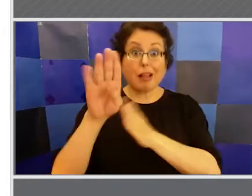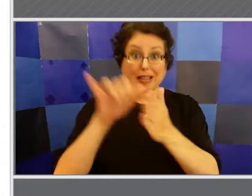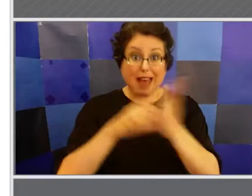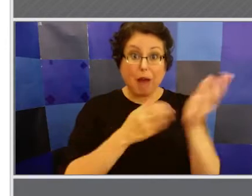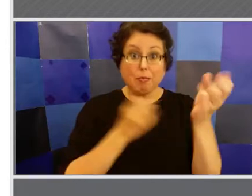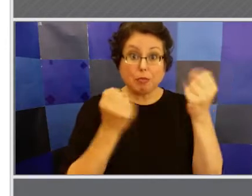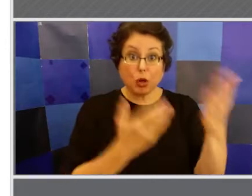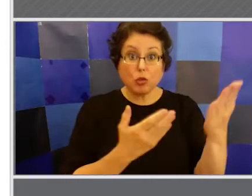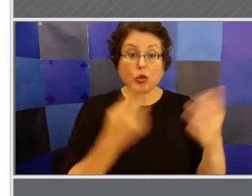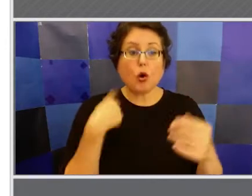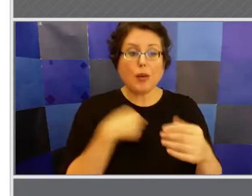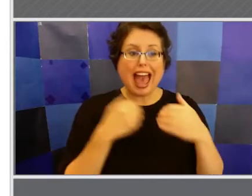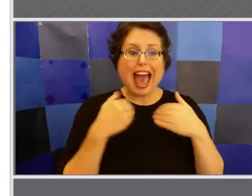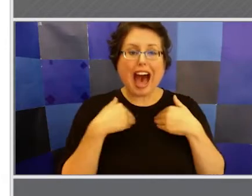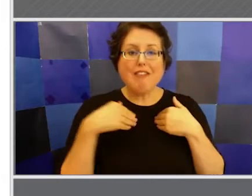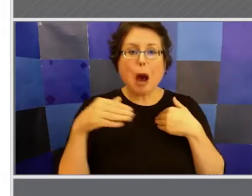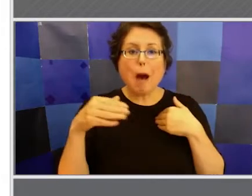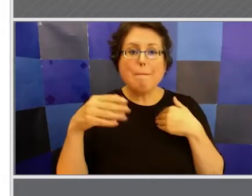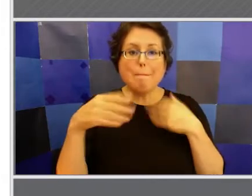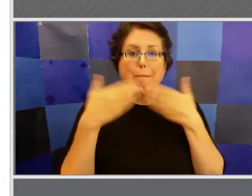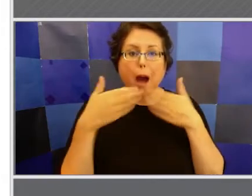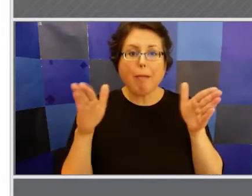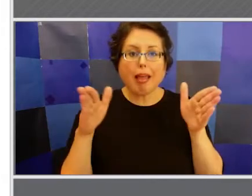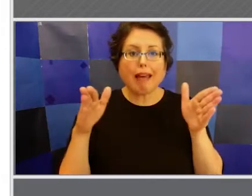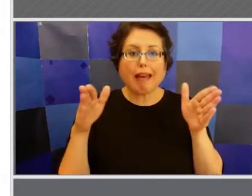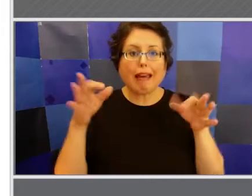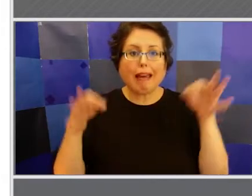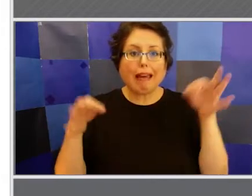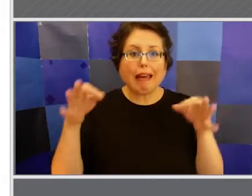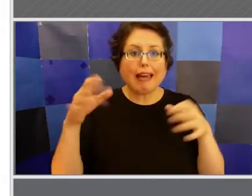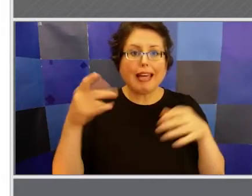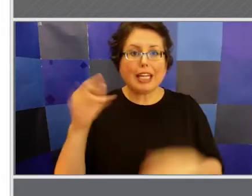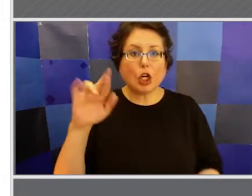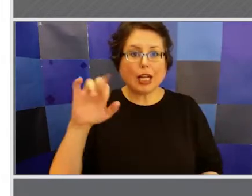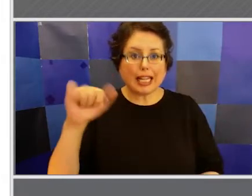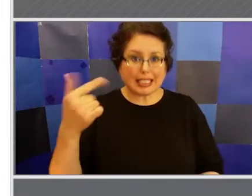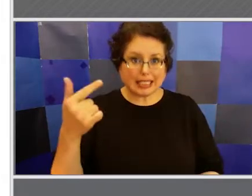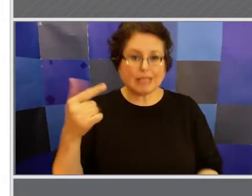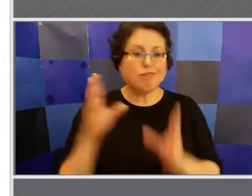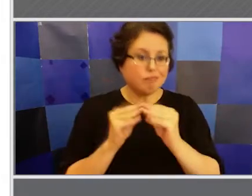budget public hearings that are attempting July 1 and each year.